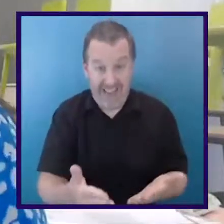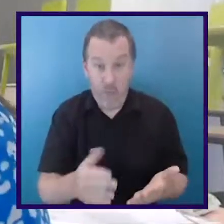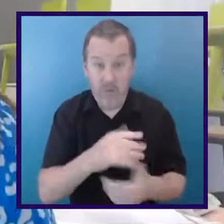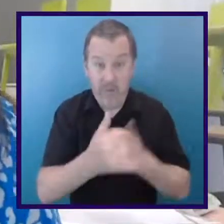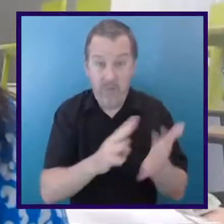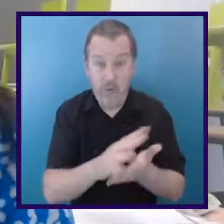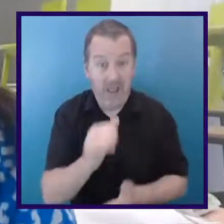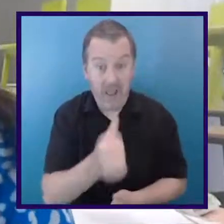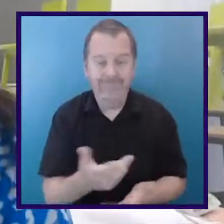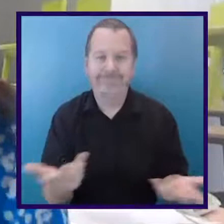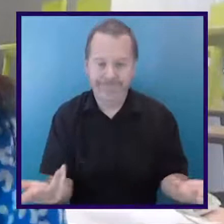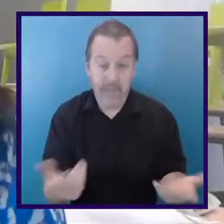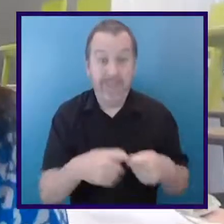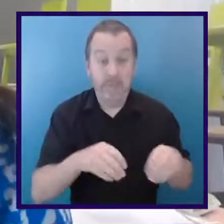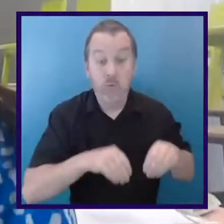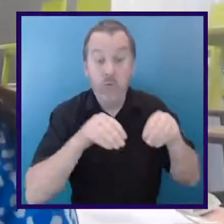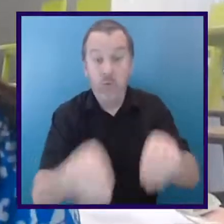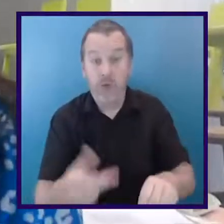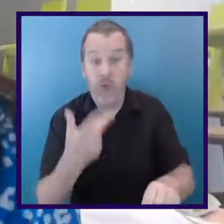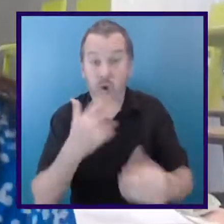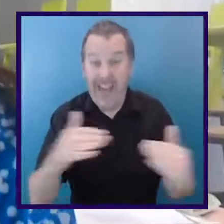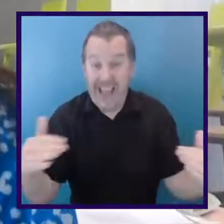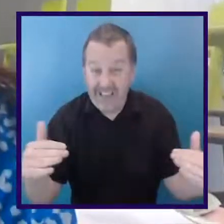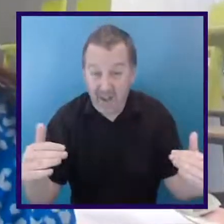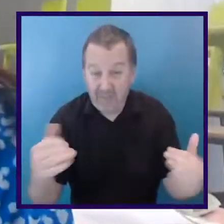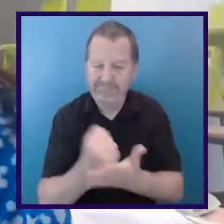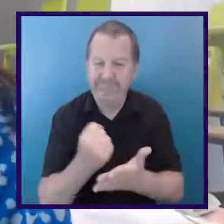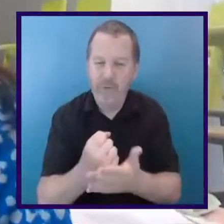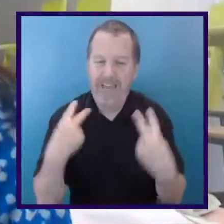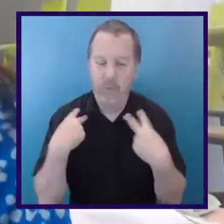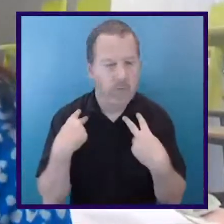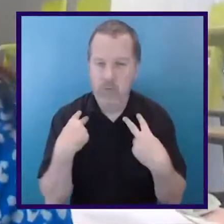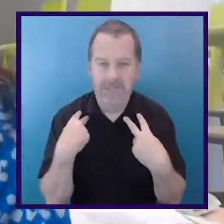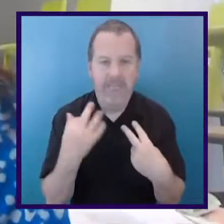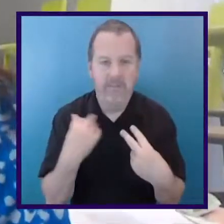in year 14, and to move on to third level education in the language, you need to have